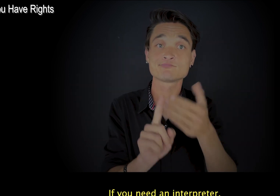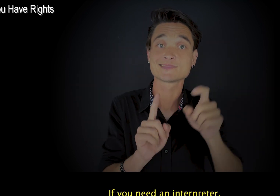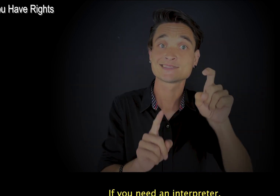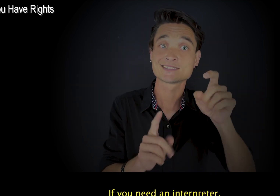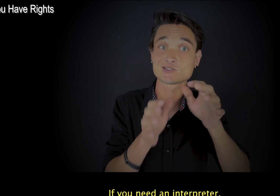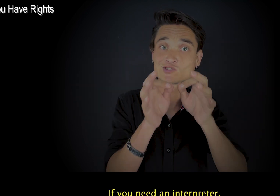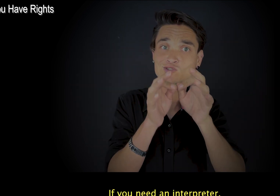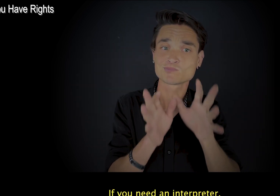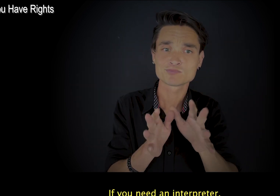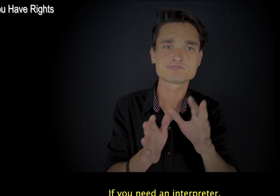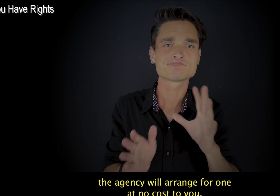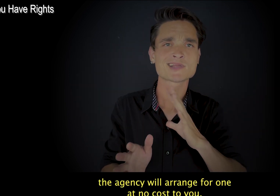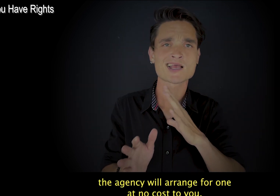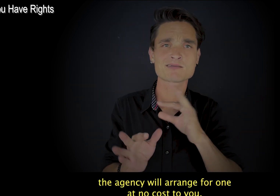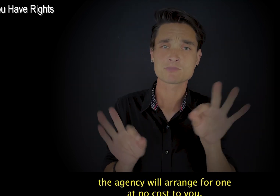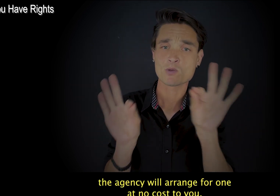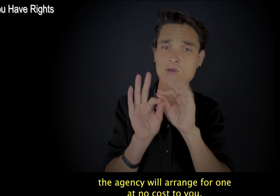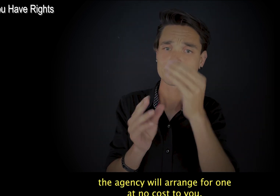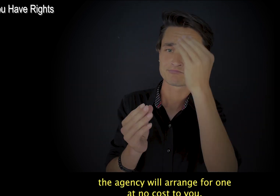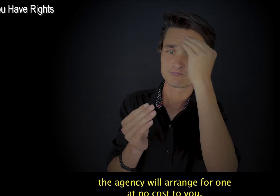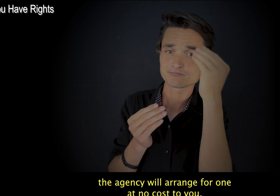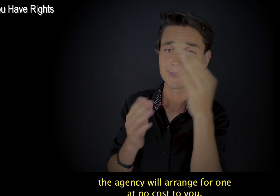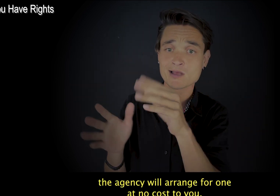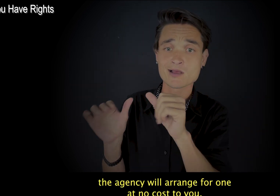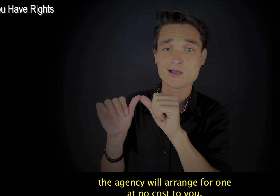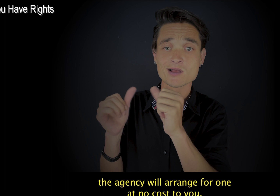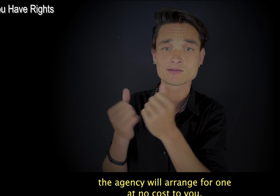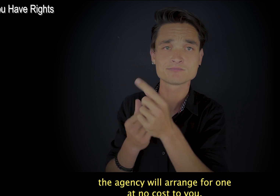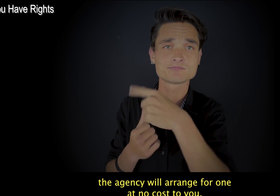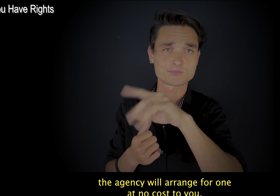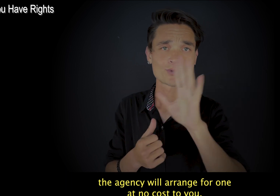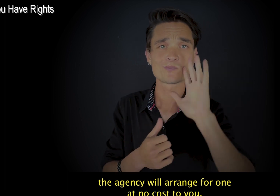If you need an interpreter, the agency will arrange for one at no cost to you.